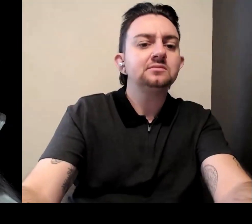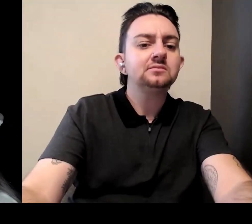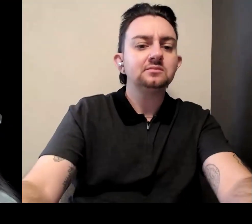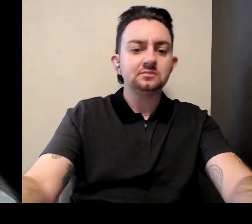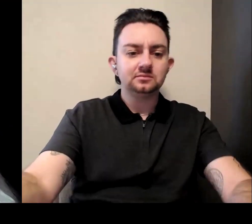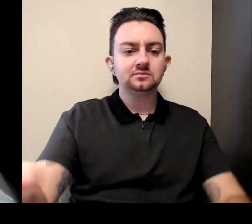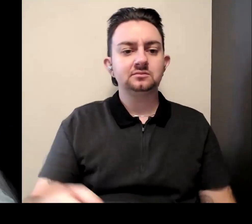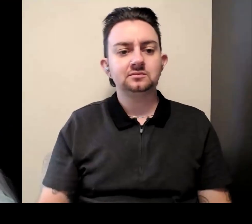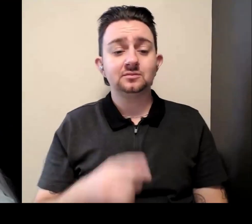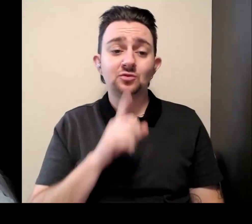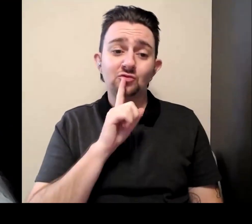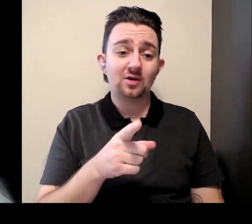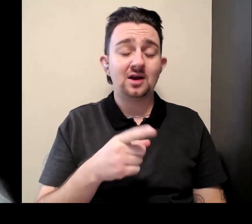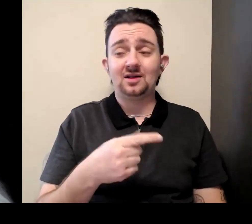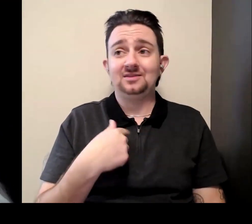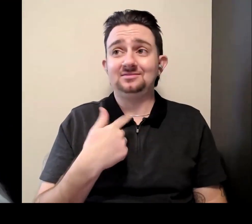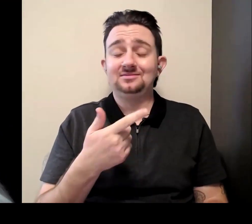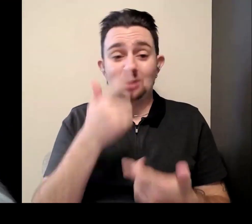You'll notice when you look at my notes later, there's